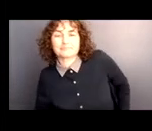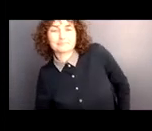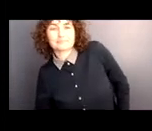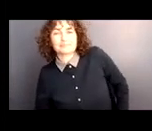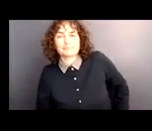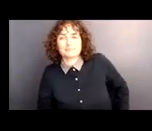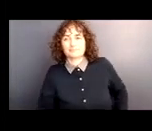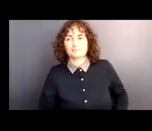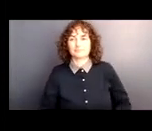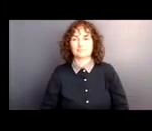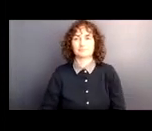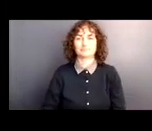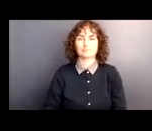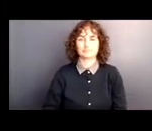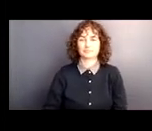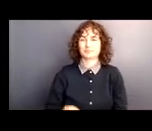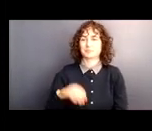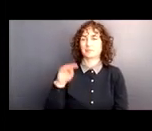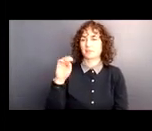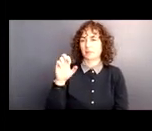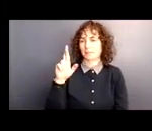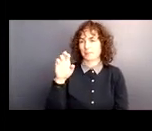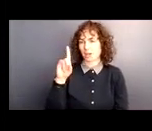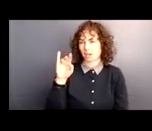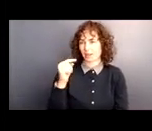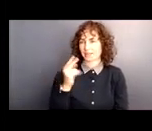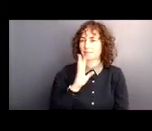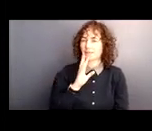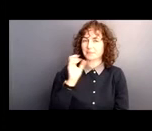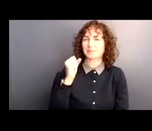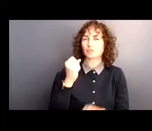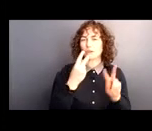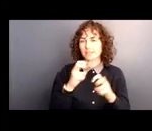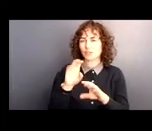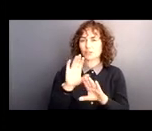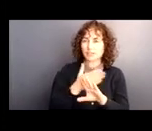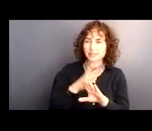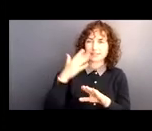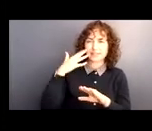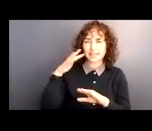Transitional sounds and traditional music And we also have original transitional songs